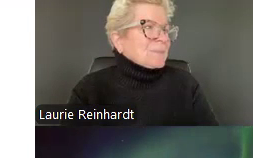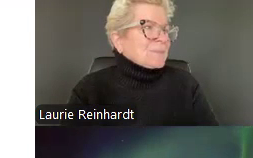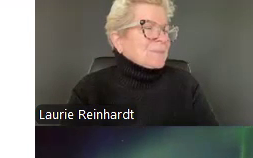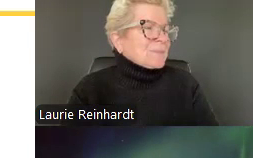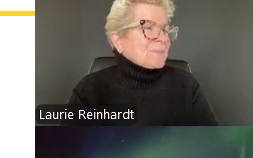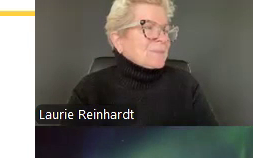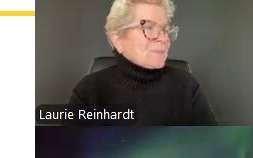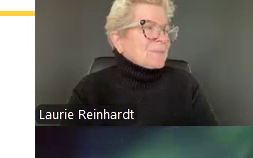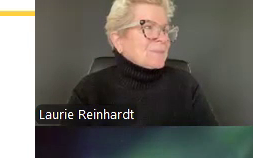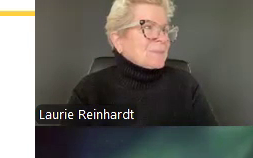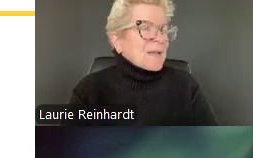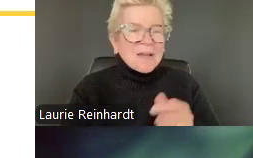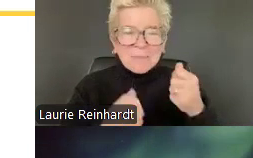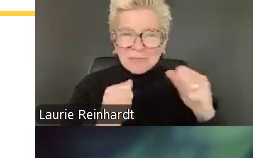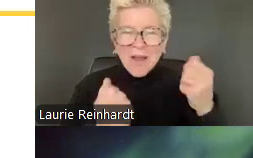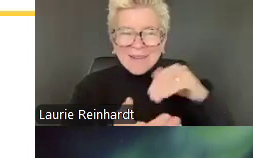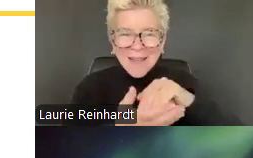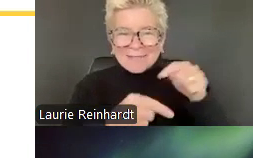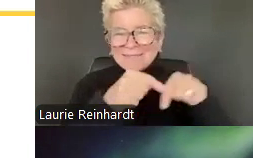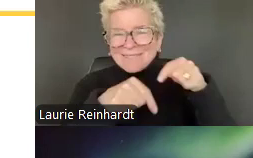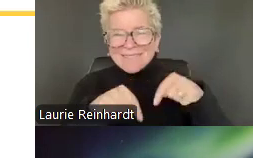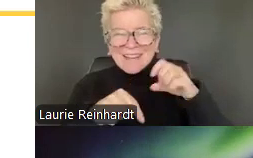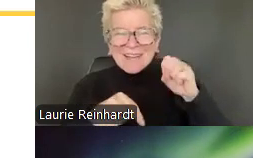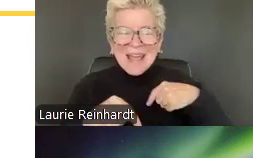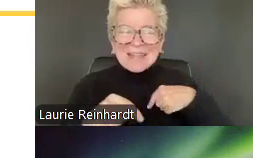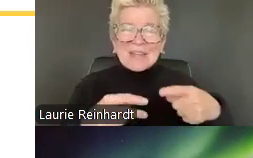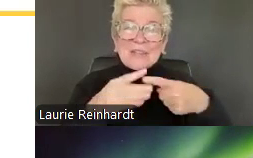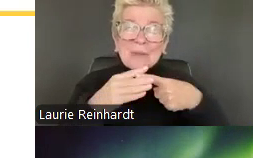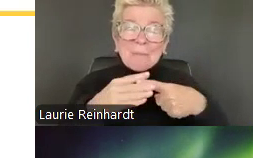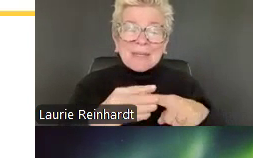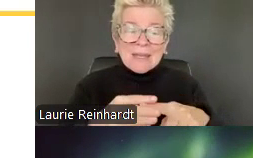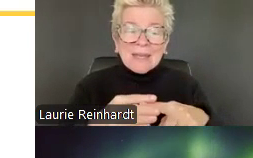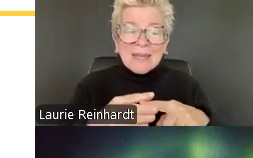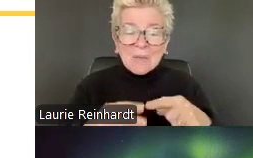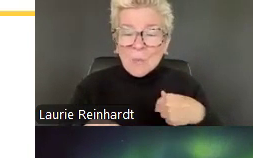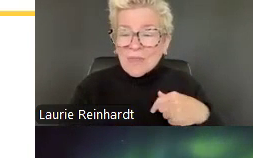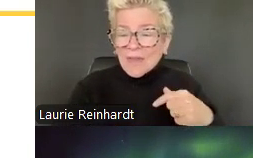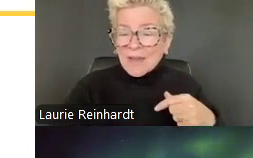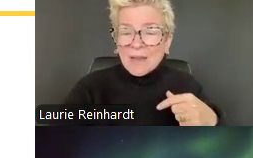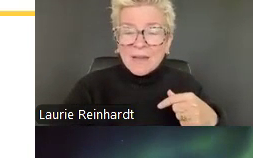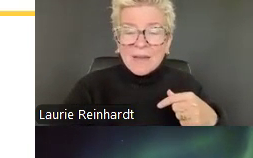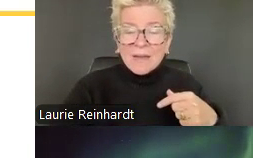Trying again okay. So to begin with, through the content today I want to start a little bit